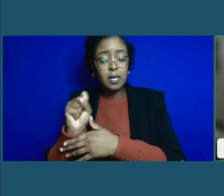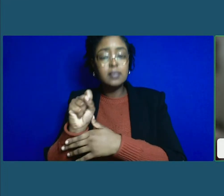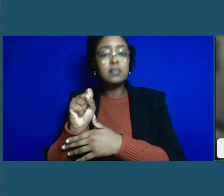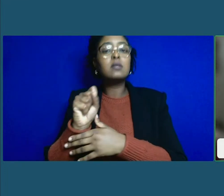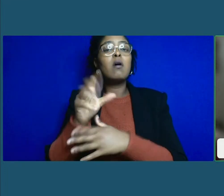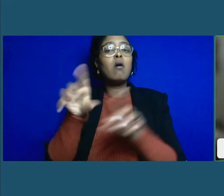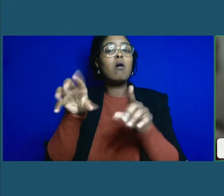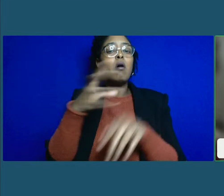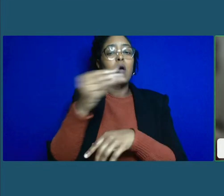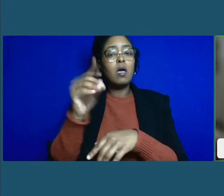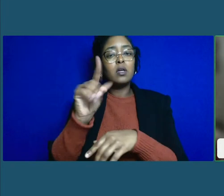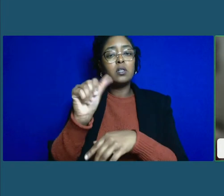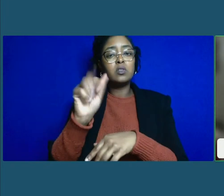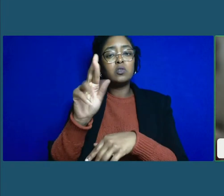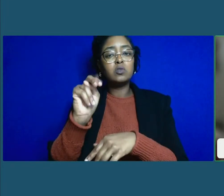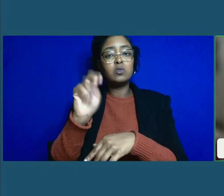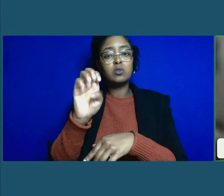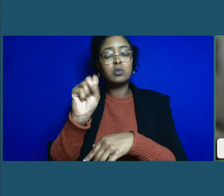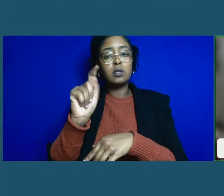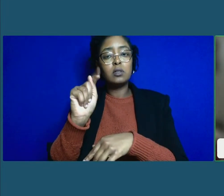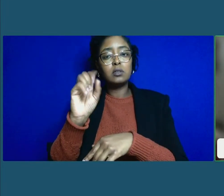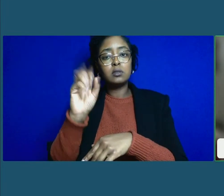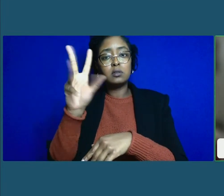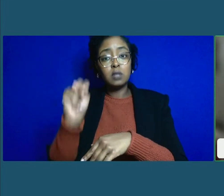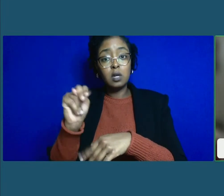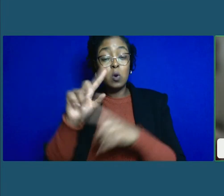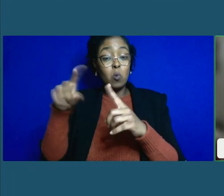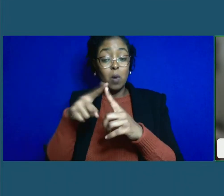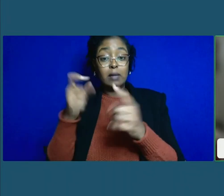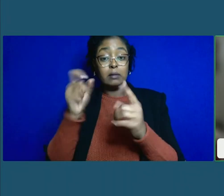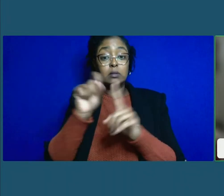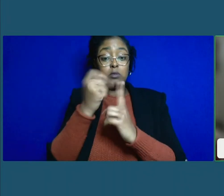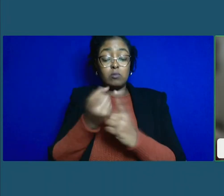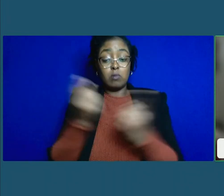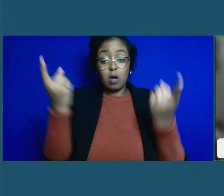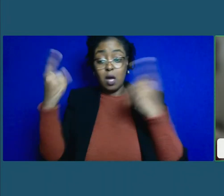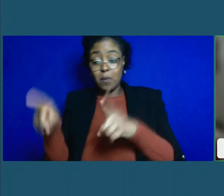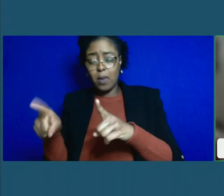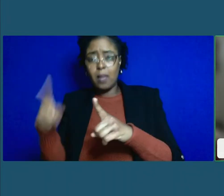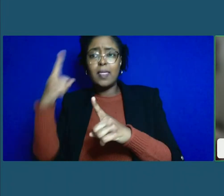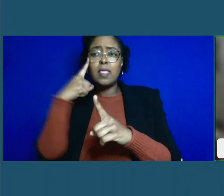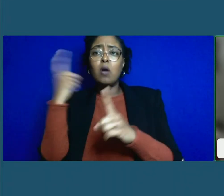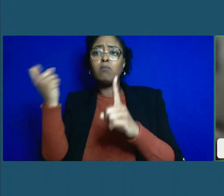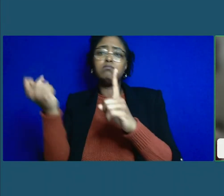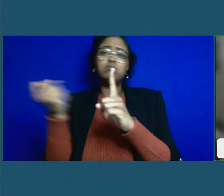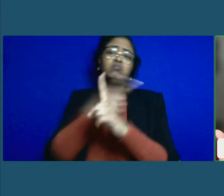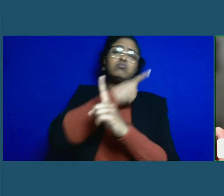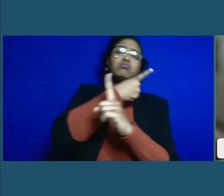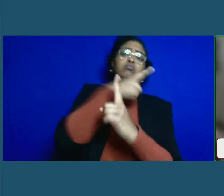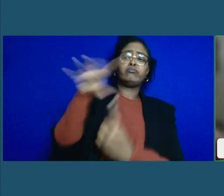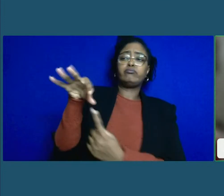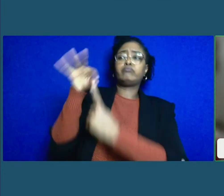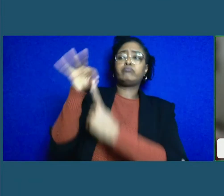that M.C.P.S. and Darnestown. By extension. We tend to treat a